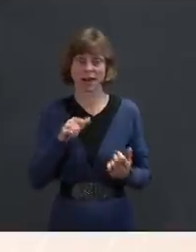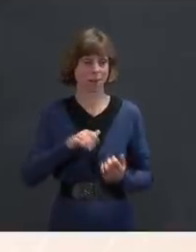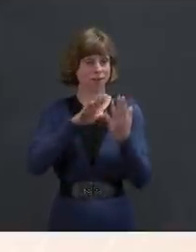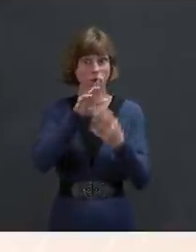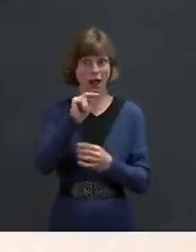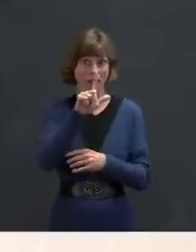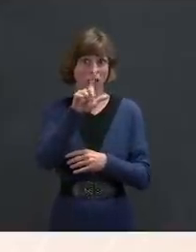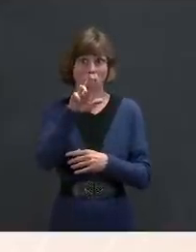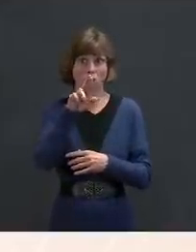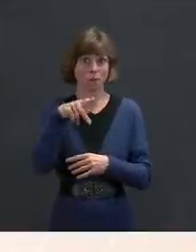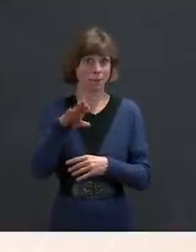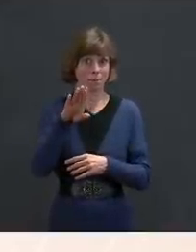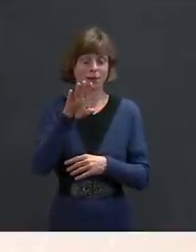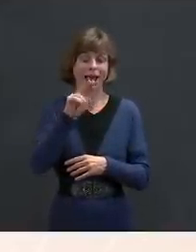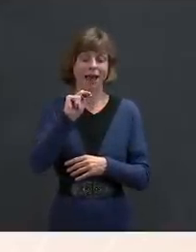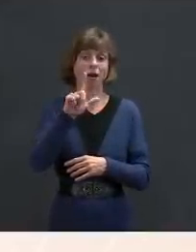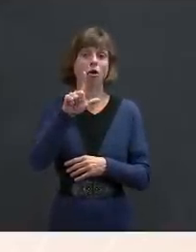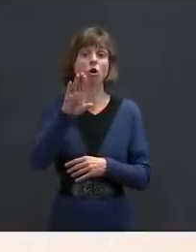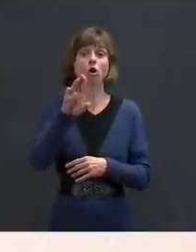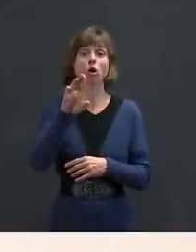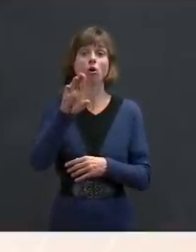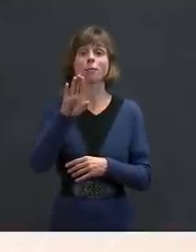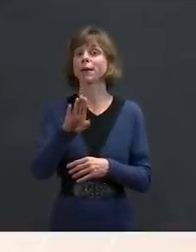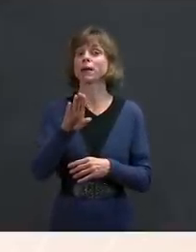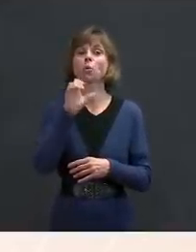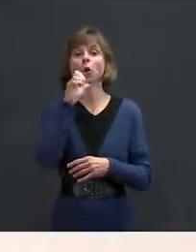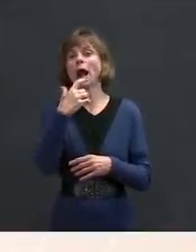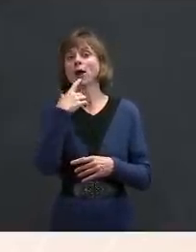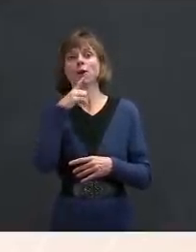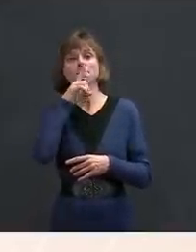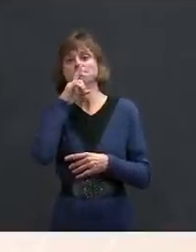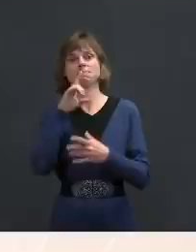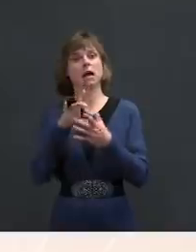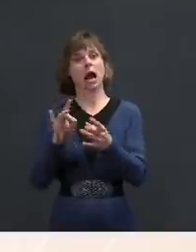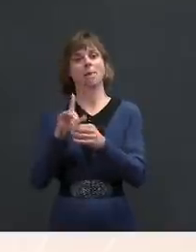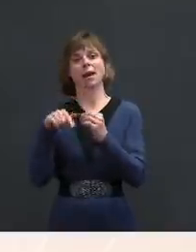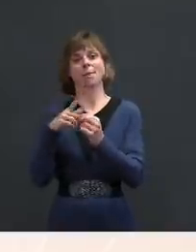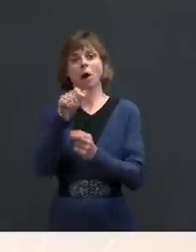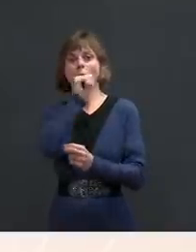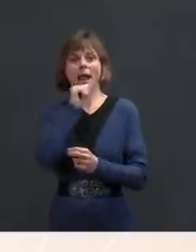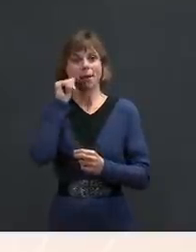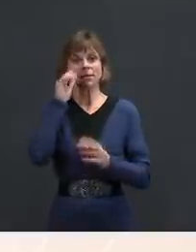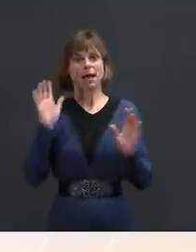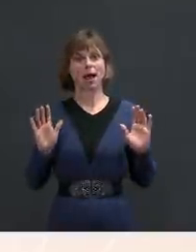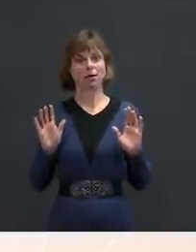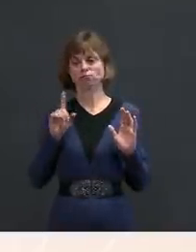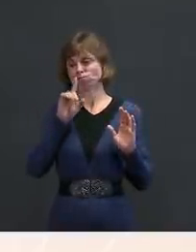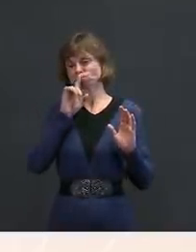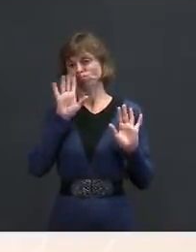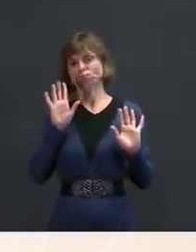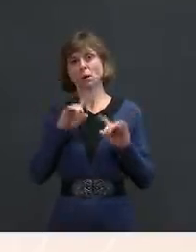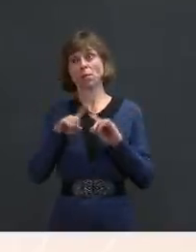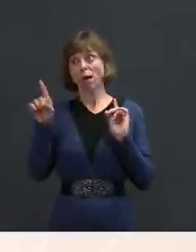so we aren't going to weigh in specifically on Amazon. But we -- broadly, he believes that workers should have the right to organize,